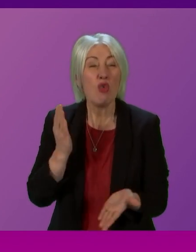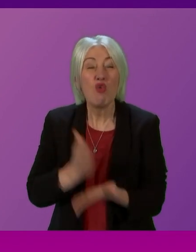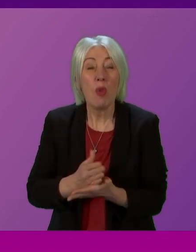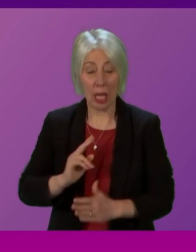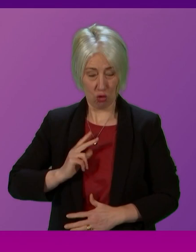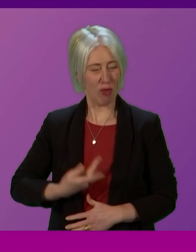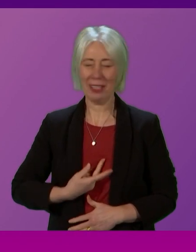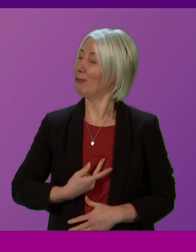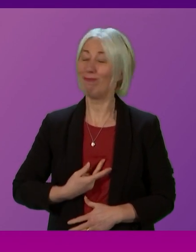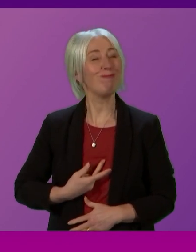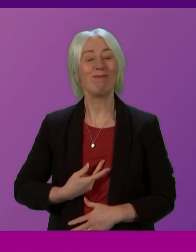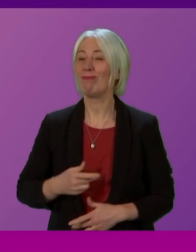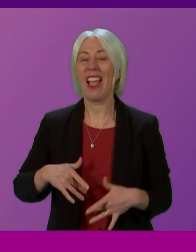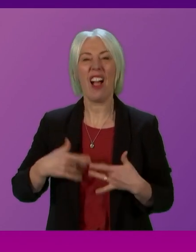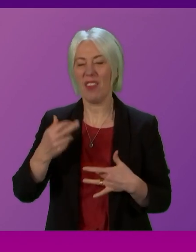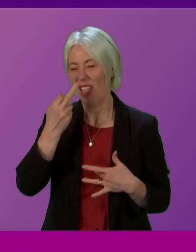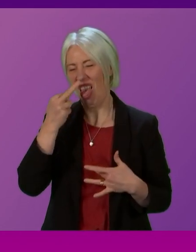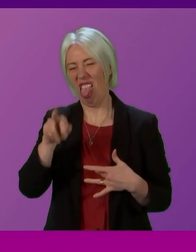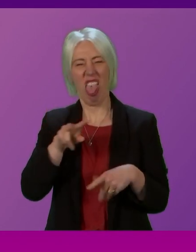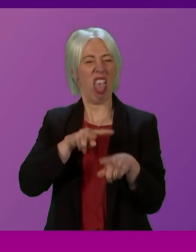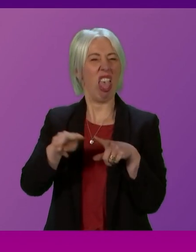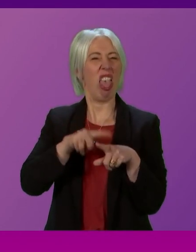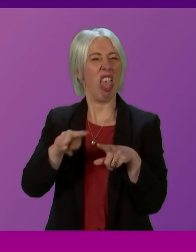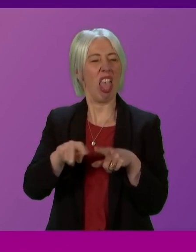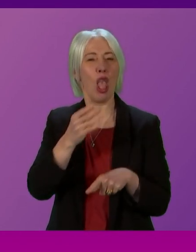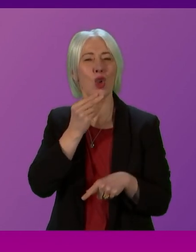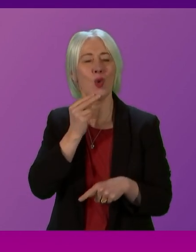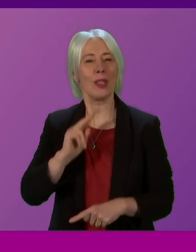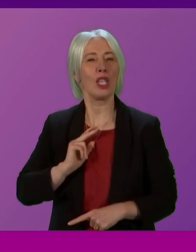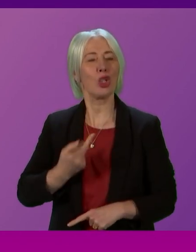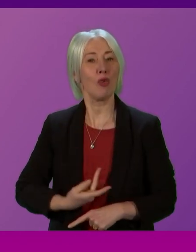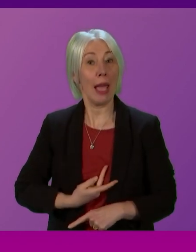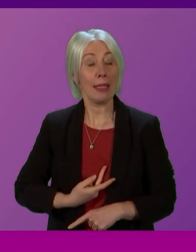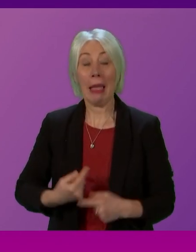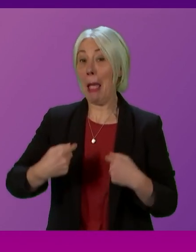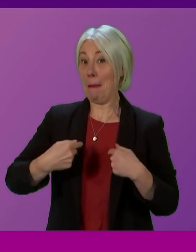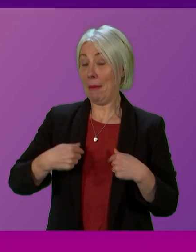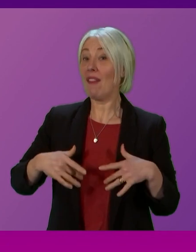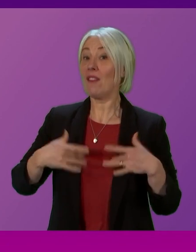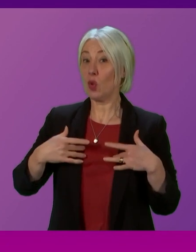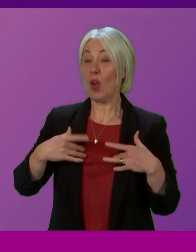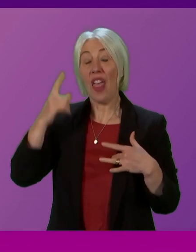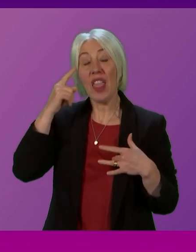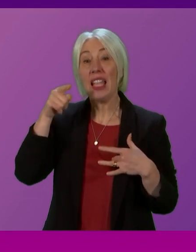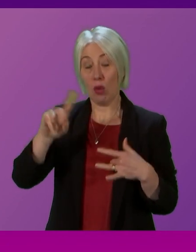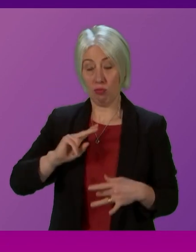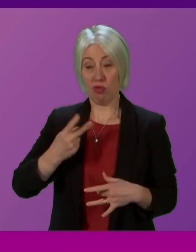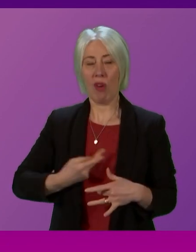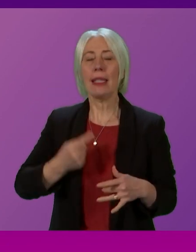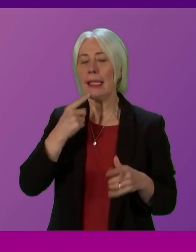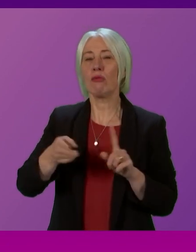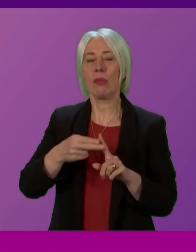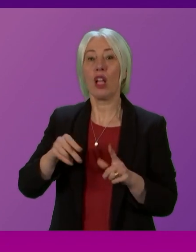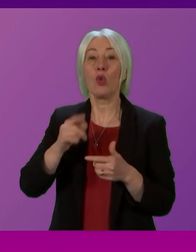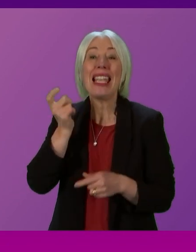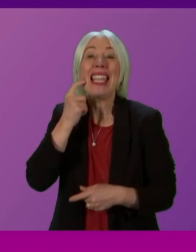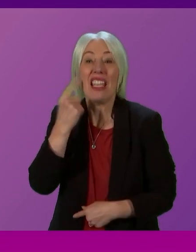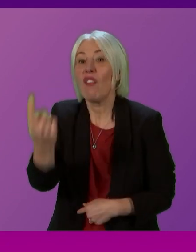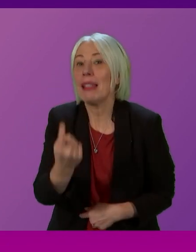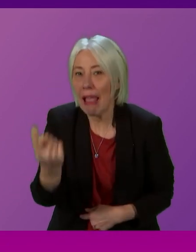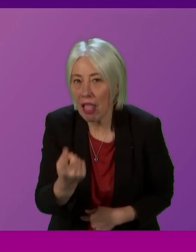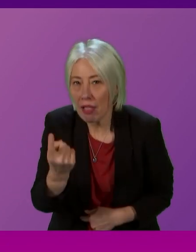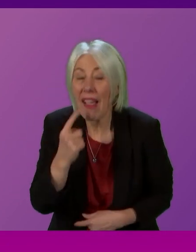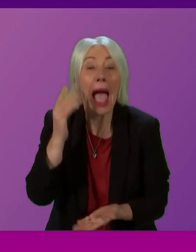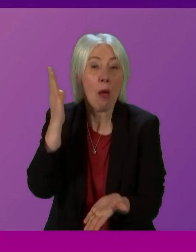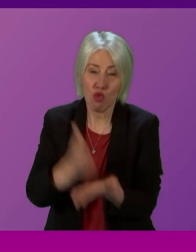I feel as if he’s made a mockery out of them using it ... I’m sure he’s faking